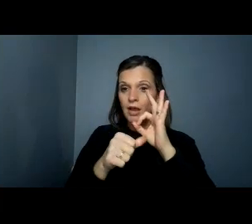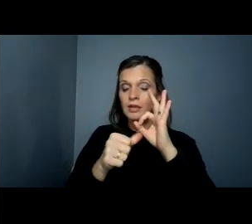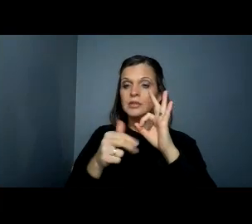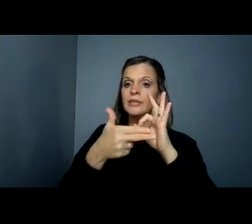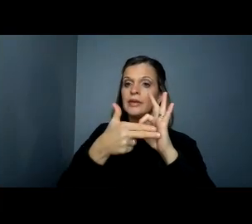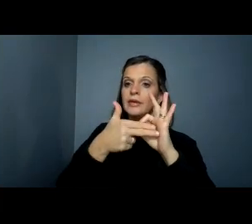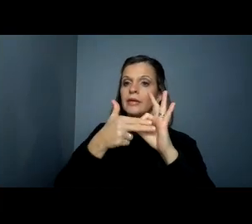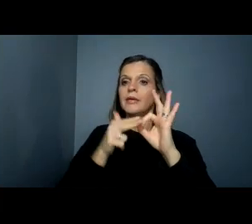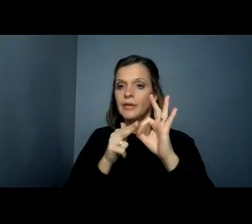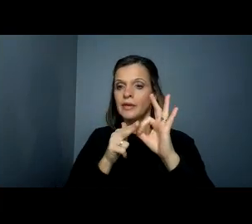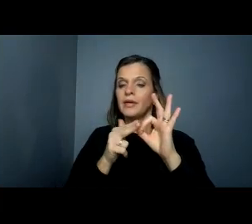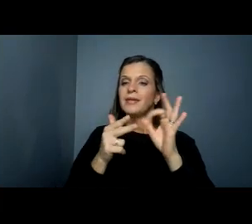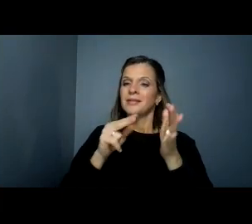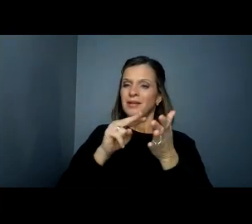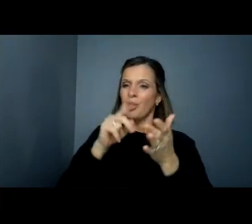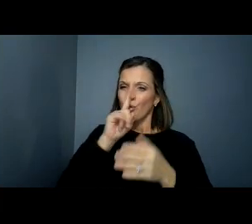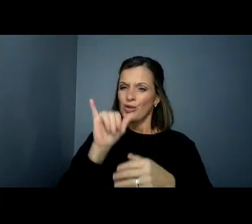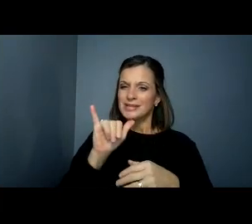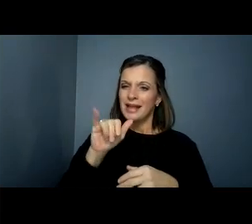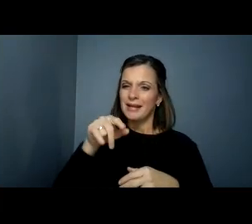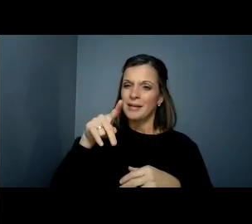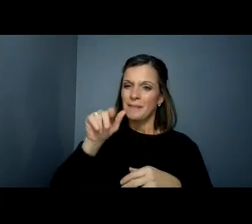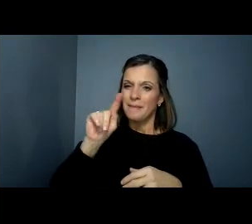You created a lot of. Of scar tissue.